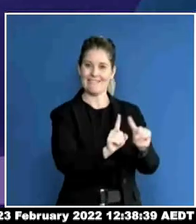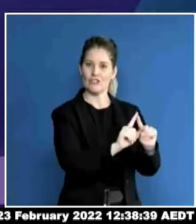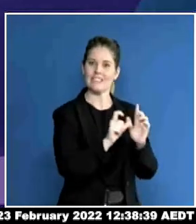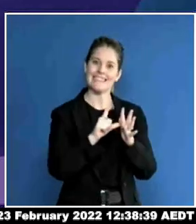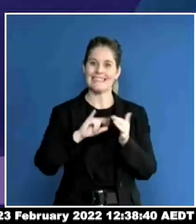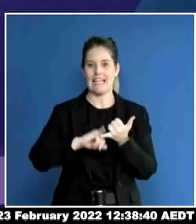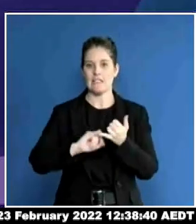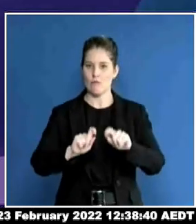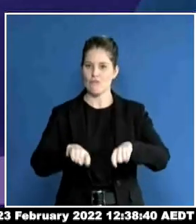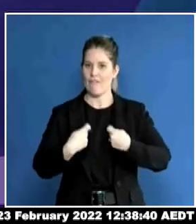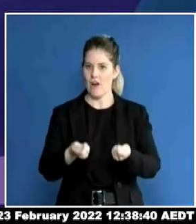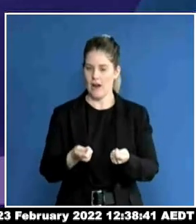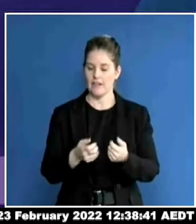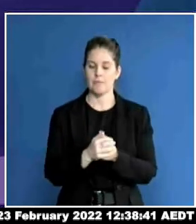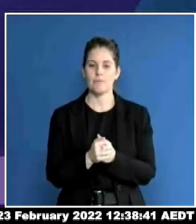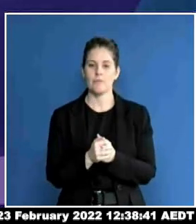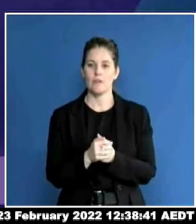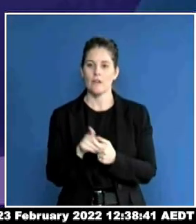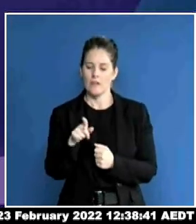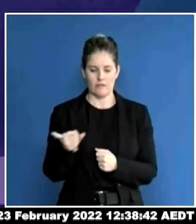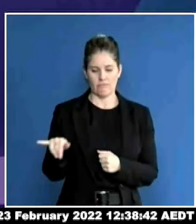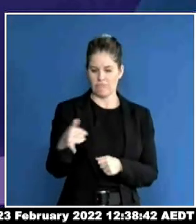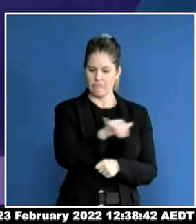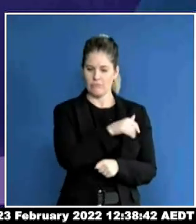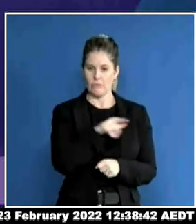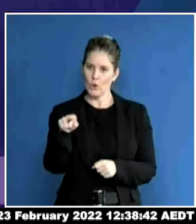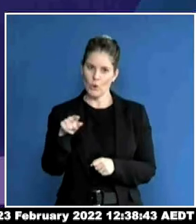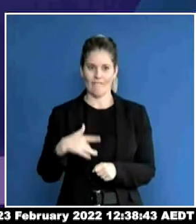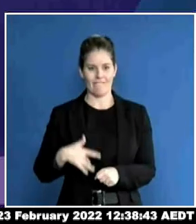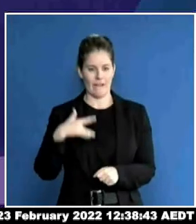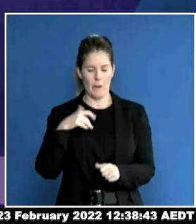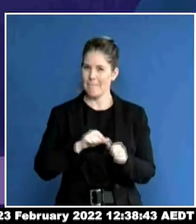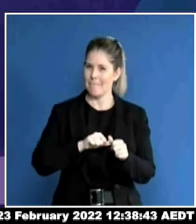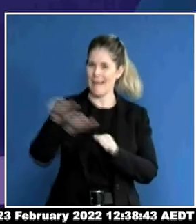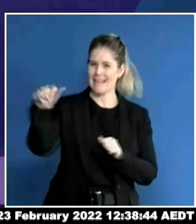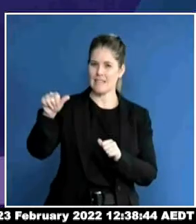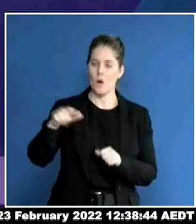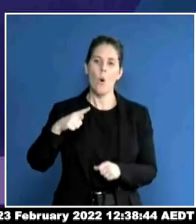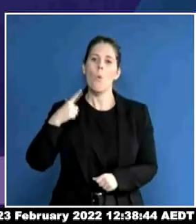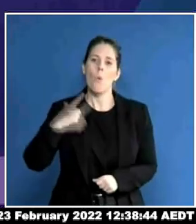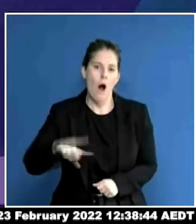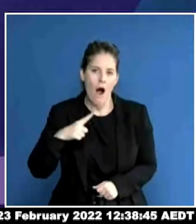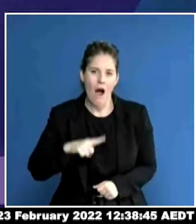I would like to know the characteristics that lead them to provide a person-centred approach of the kind that you are describing.